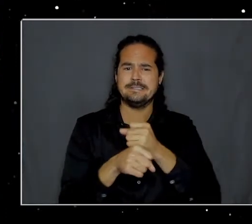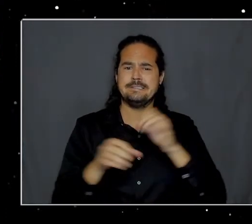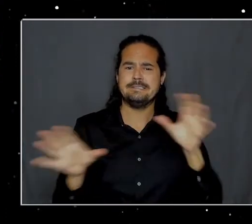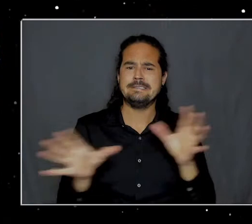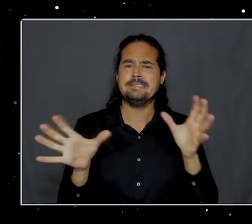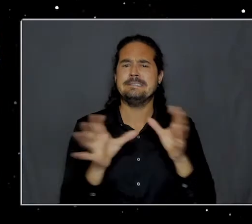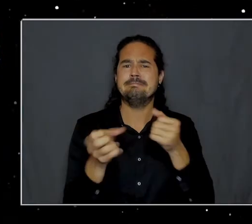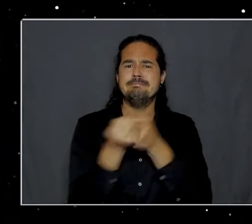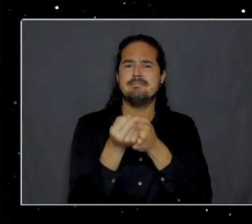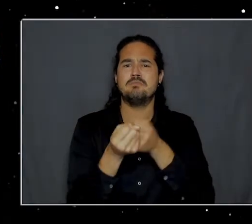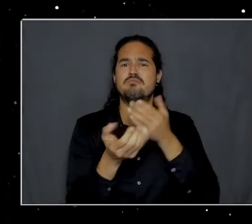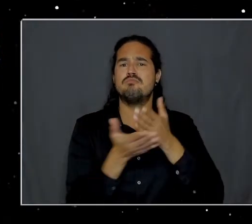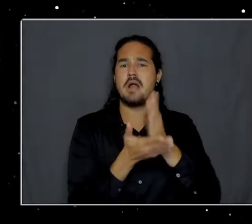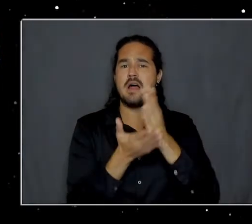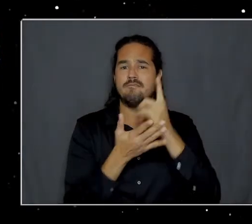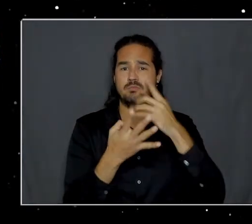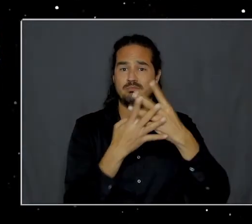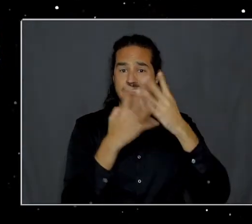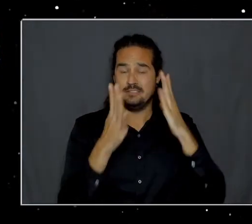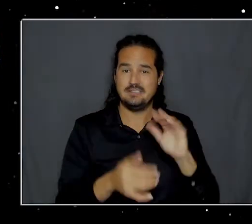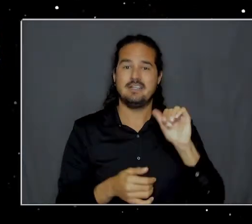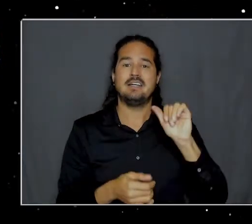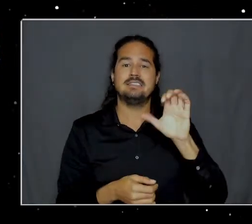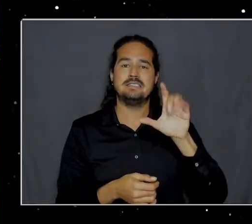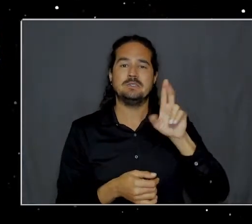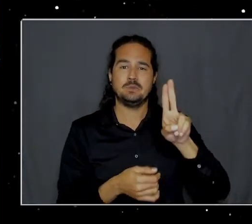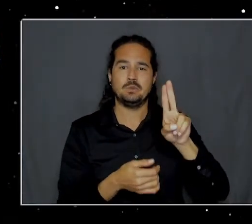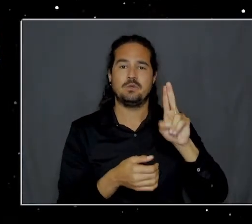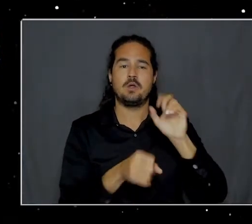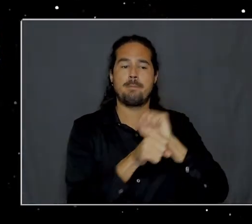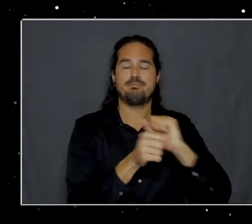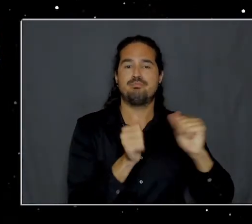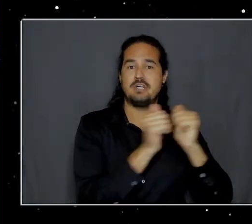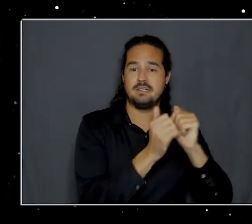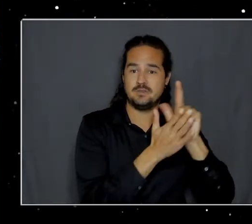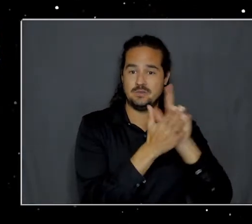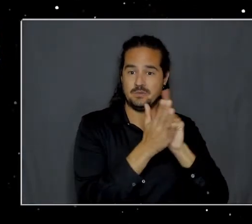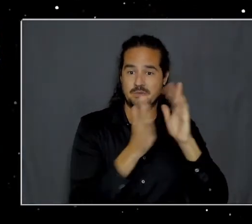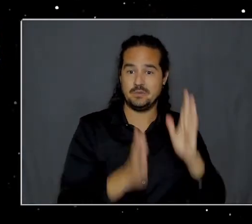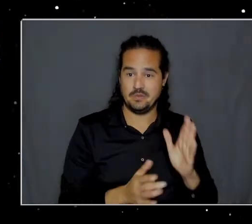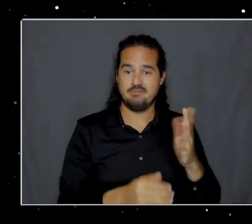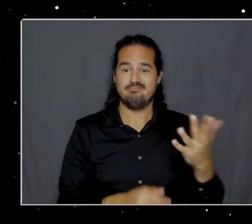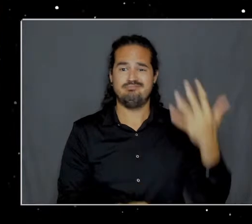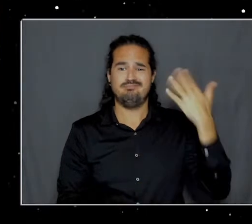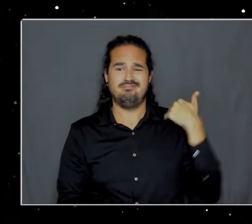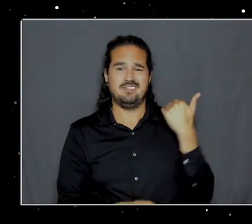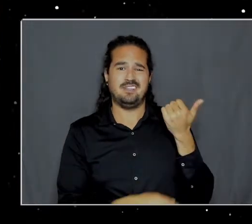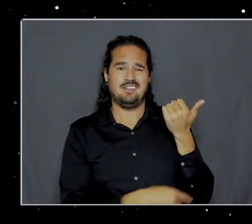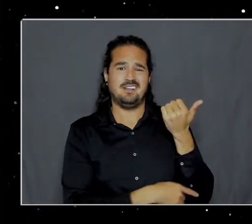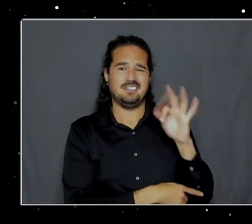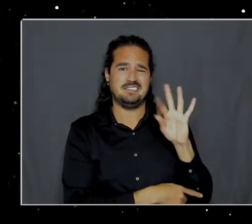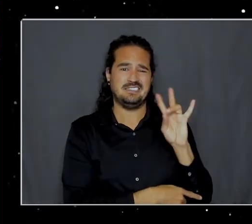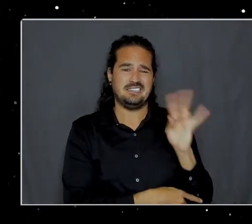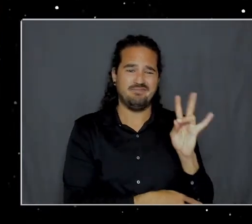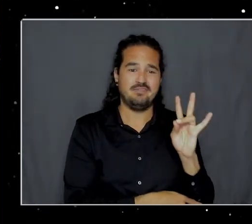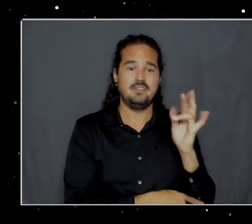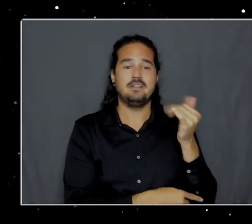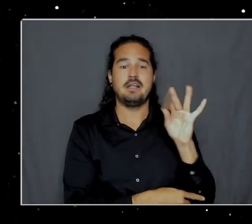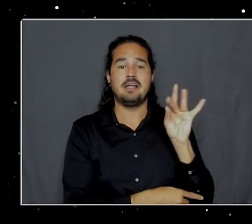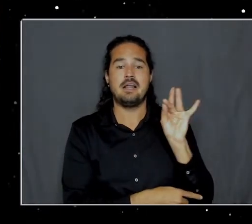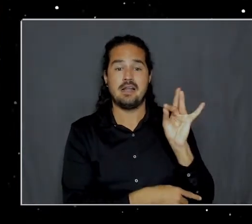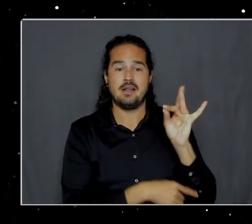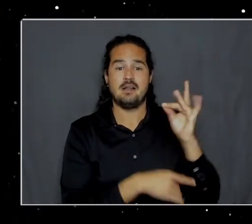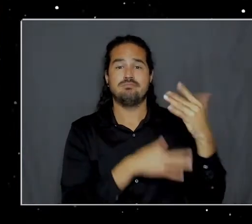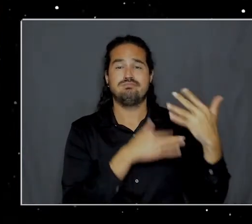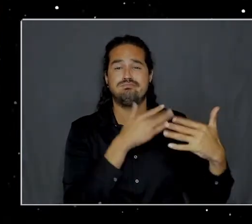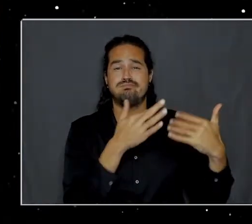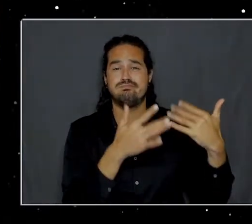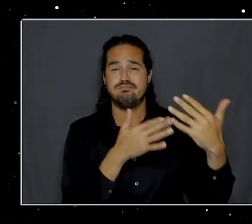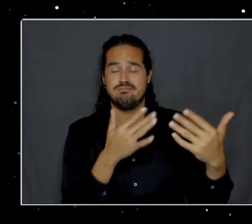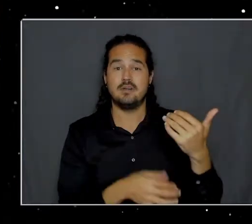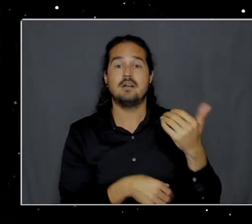THE RIGHTS OF PRISONERS AS AN